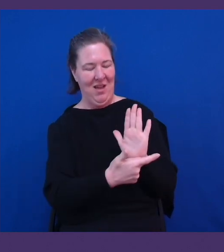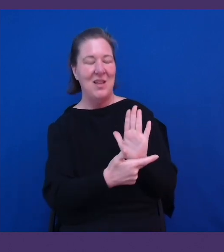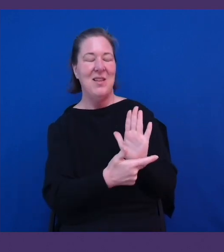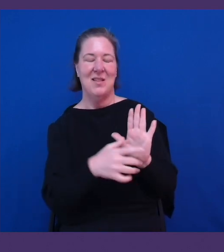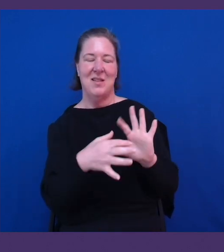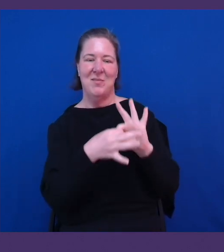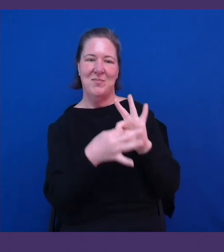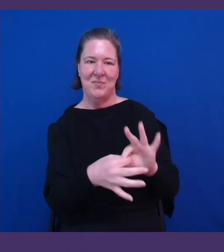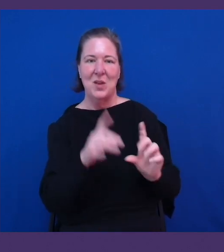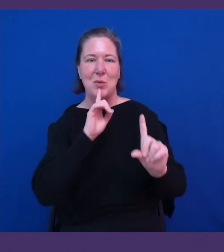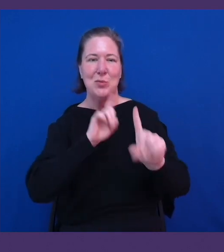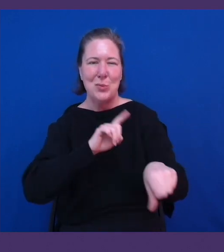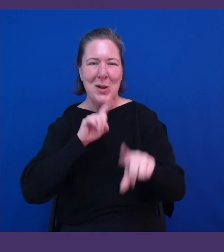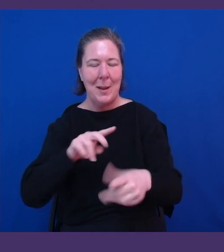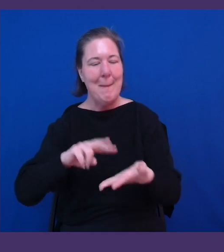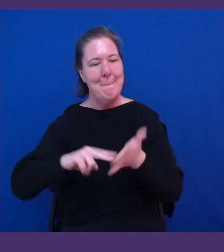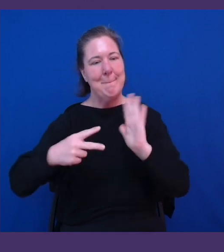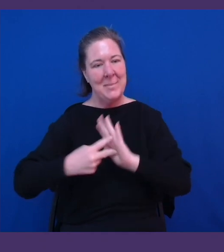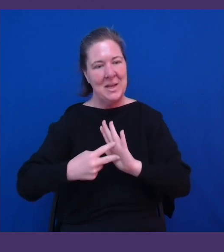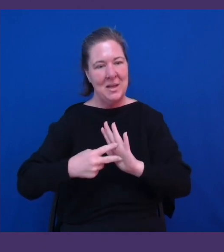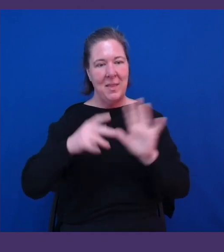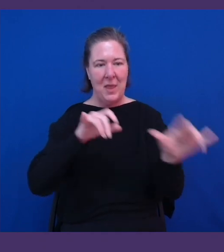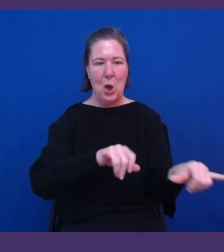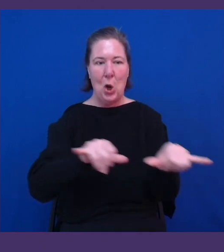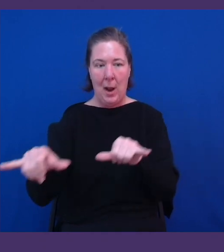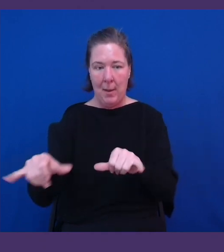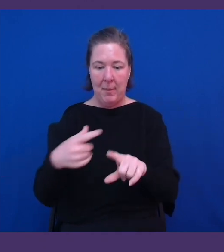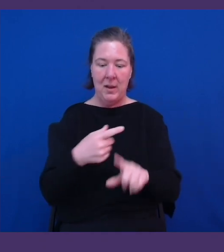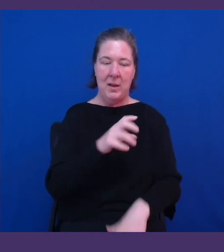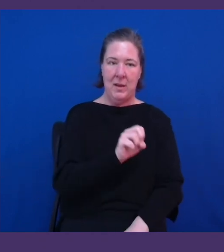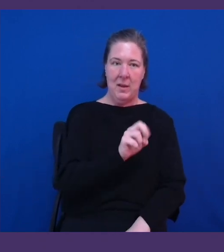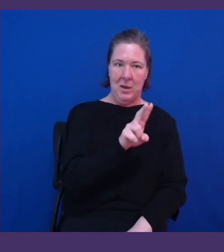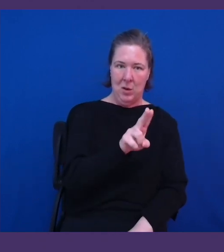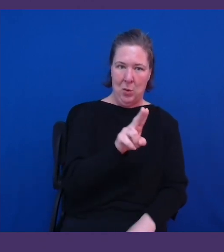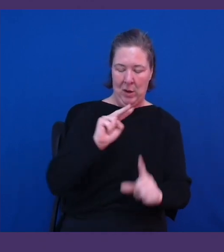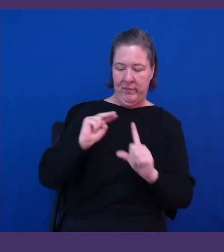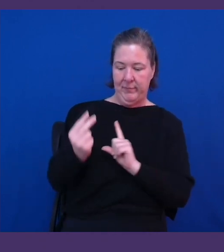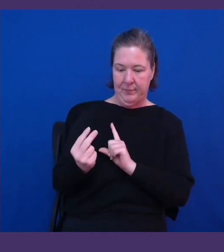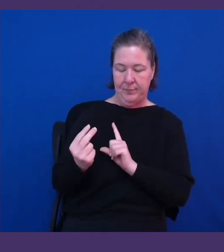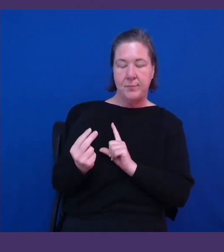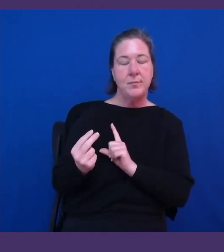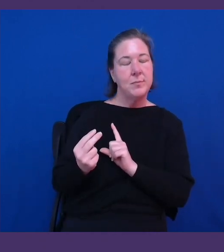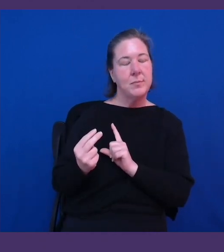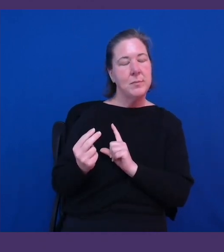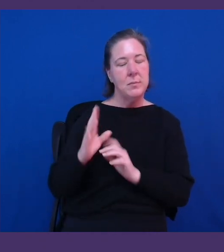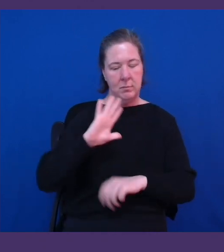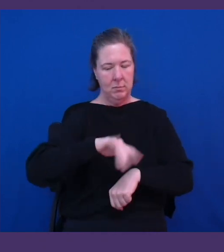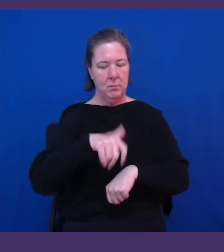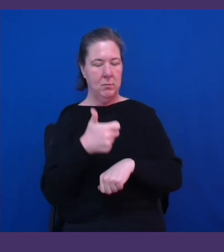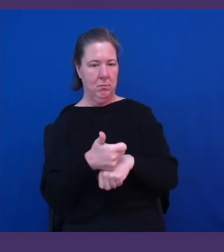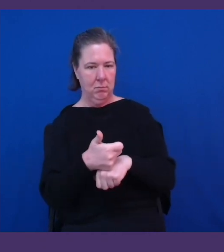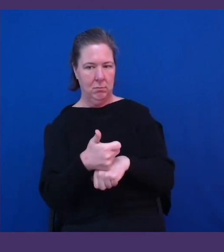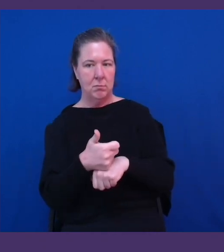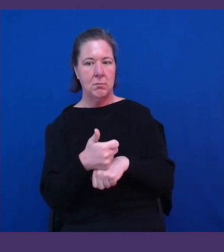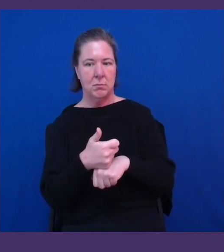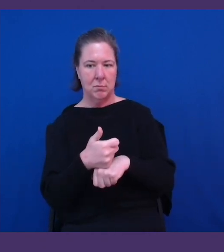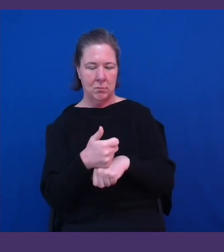That means that they are common from the EU standpoint, but they are implemented -- "transposed" is the fancy word --